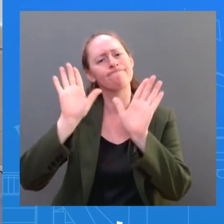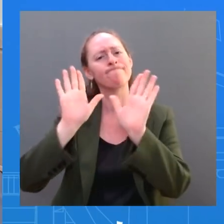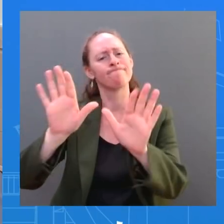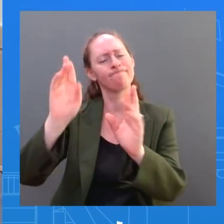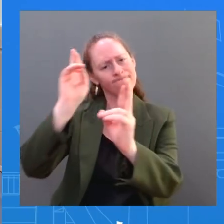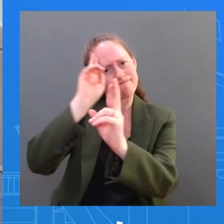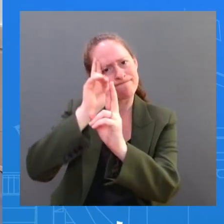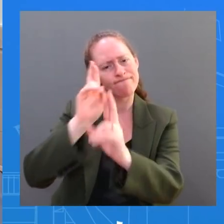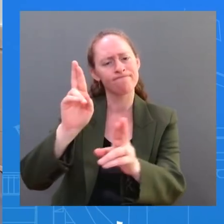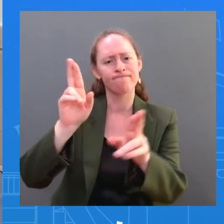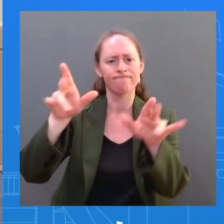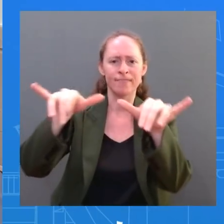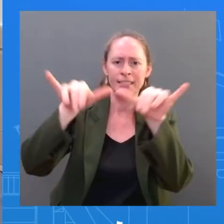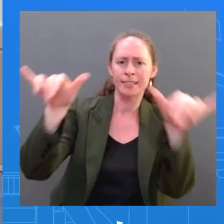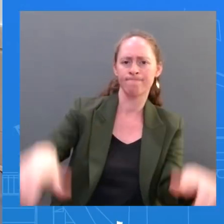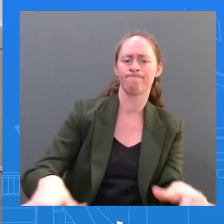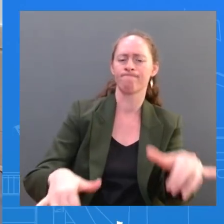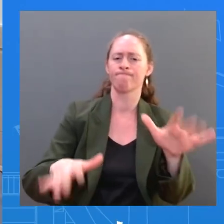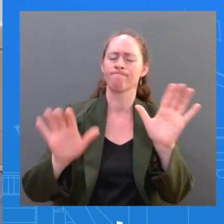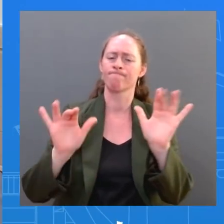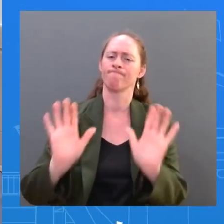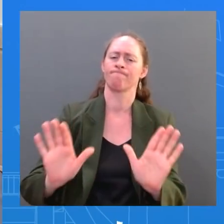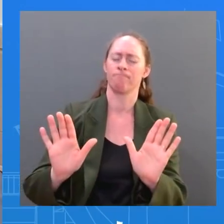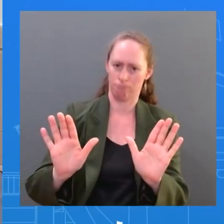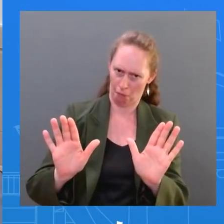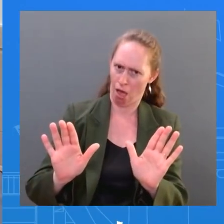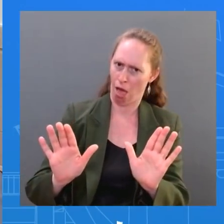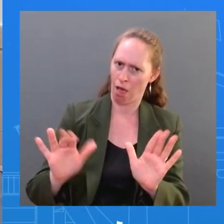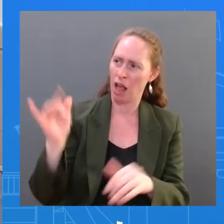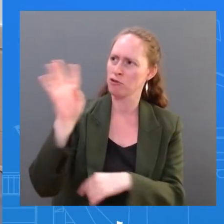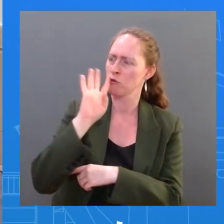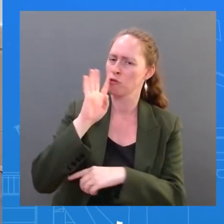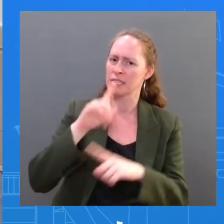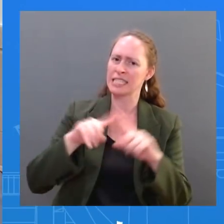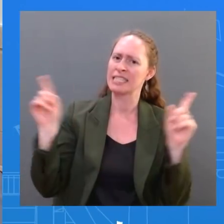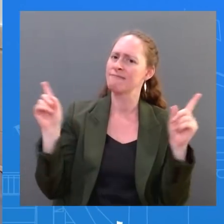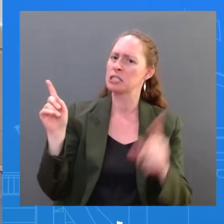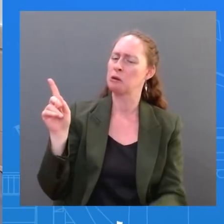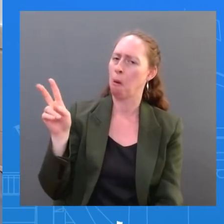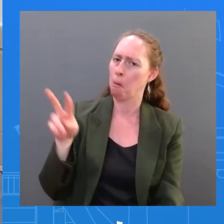is not apolitical any longer? Is it his view that it is, in fact,